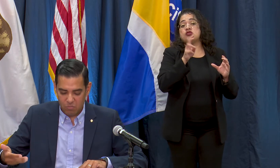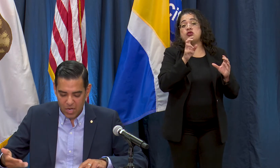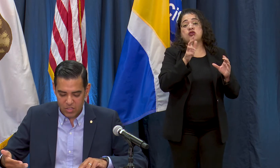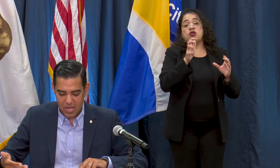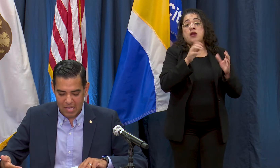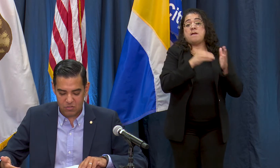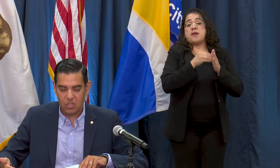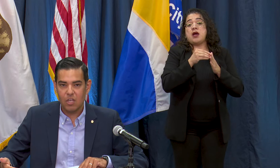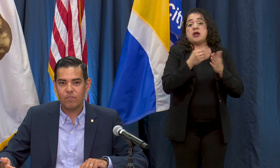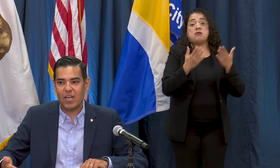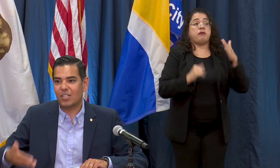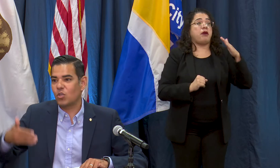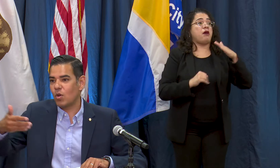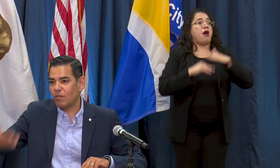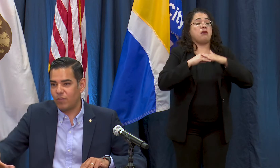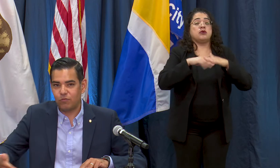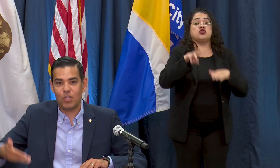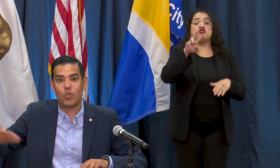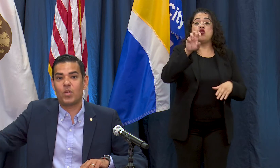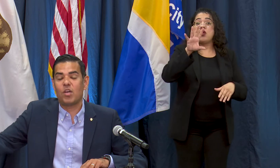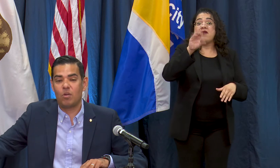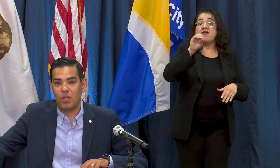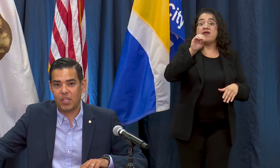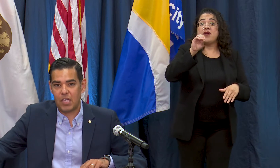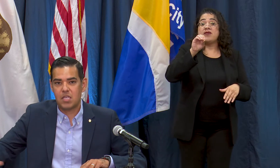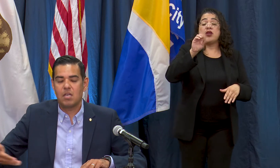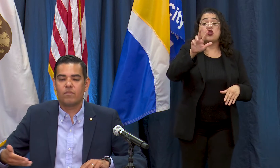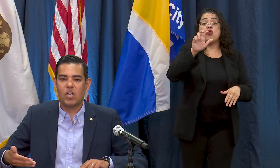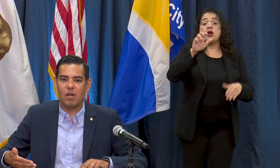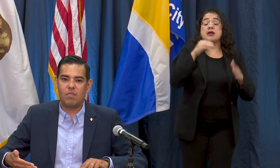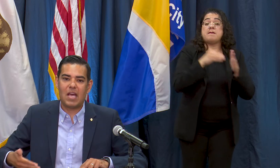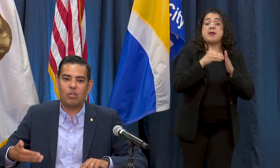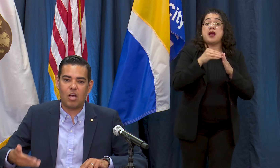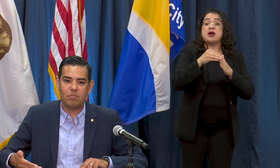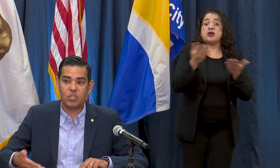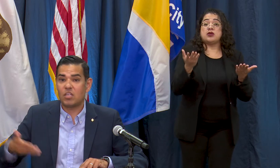much as 250, 300 million that Long Beach and